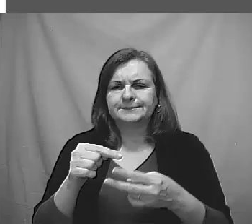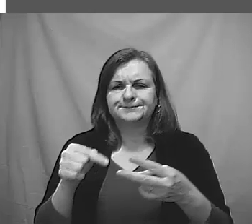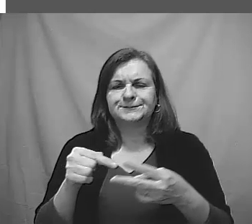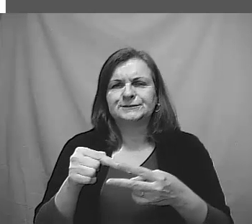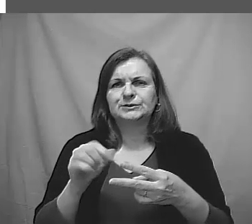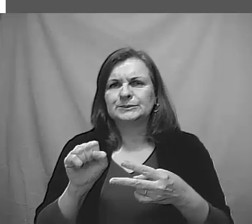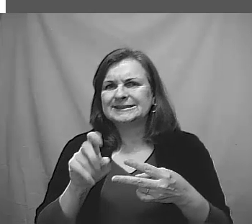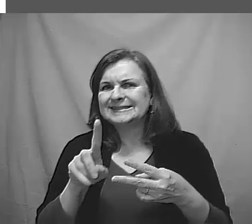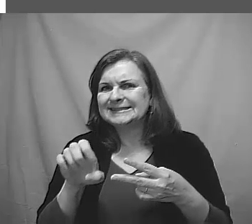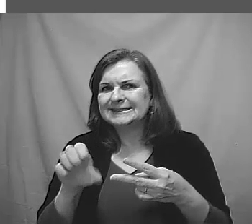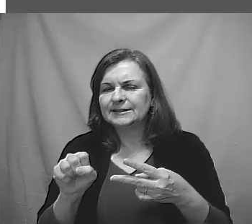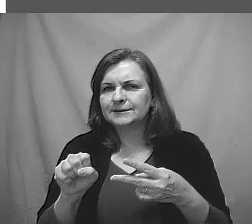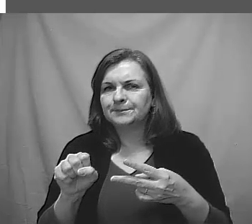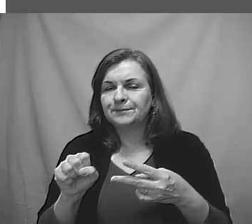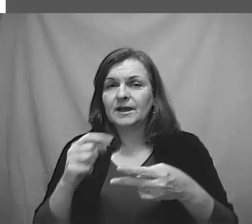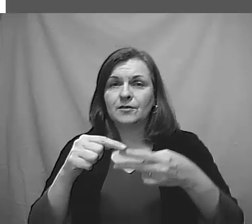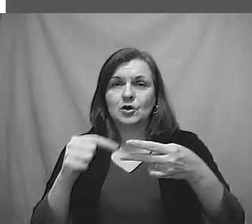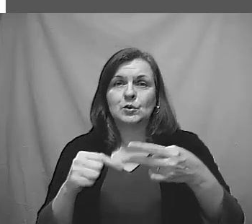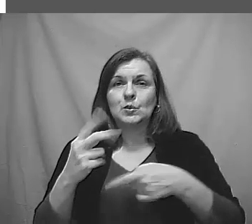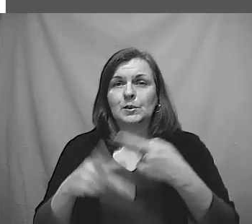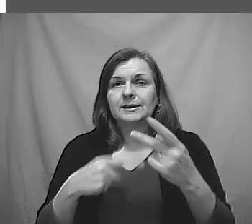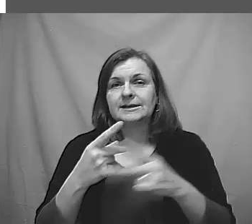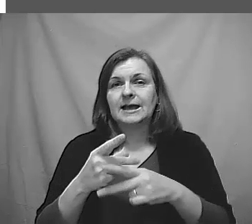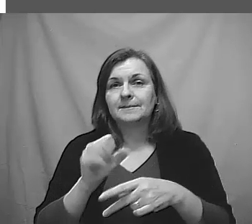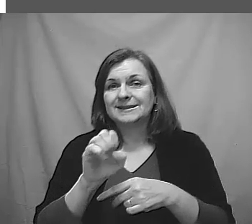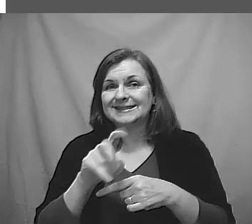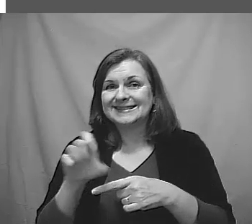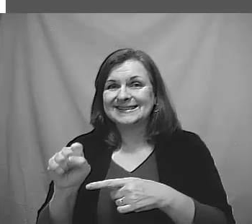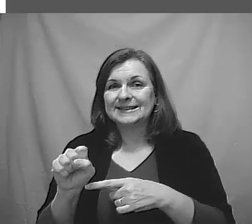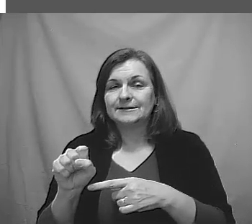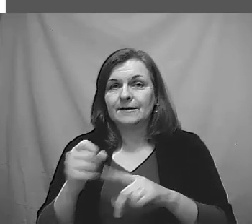what we're interested in is what's the difference between seeds